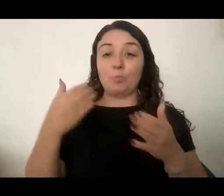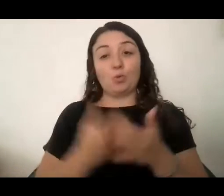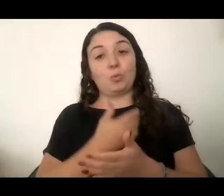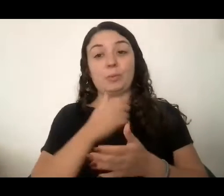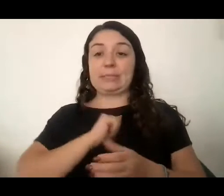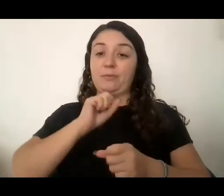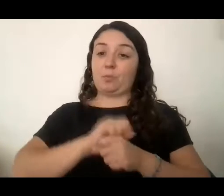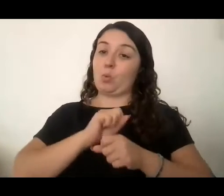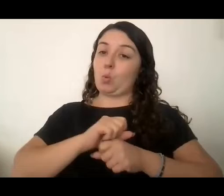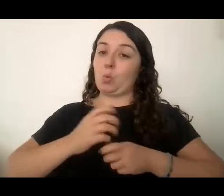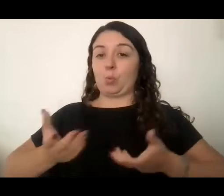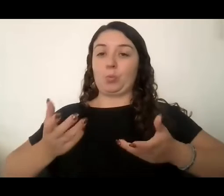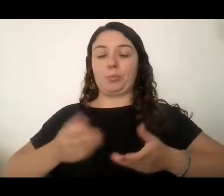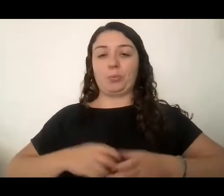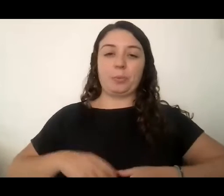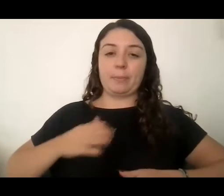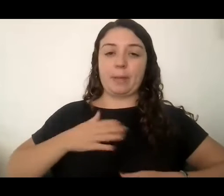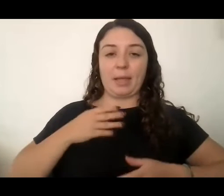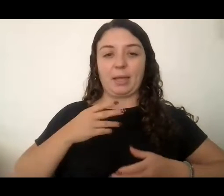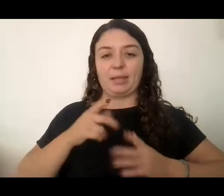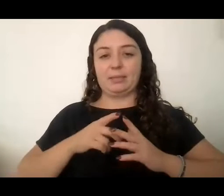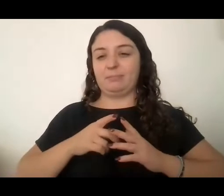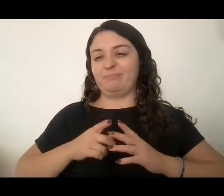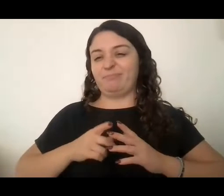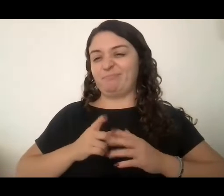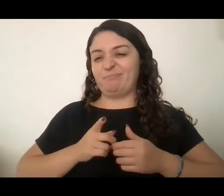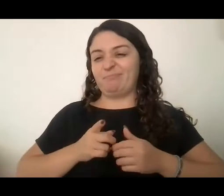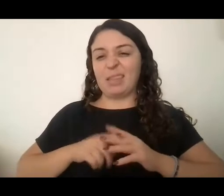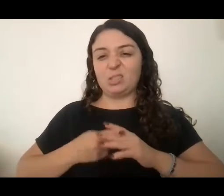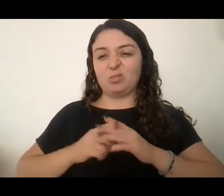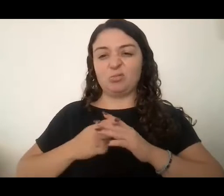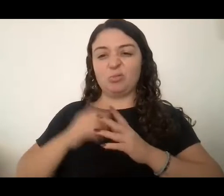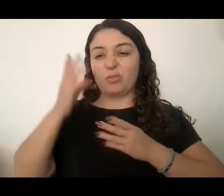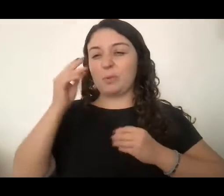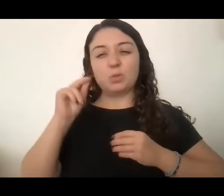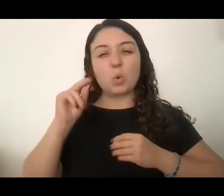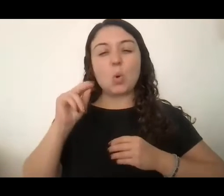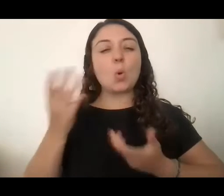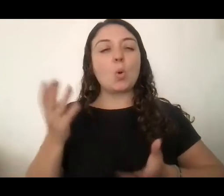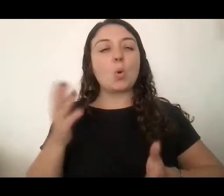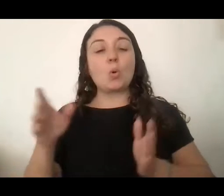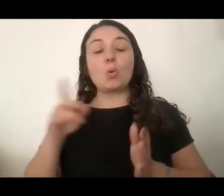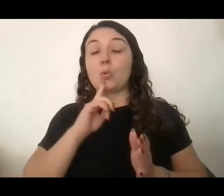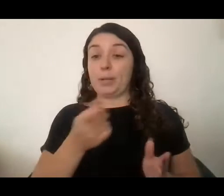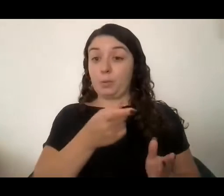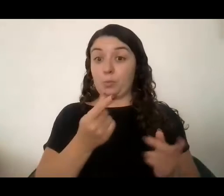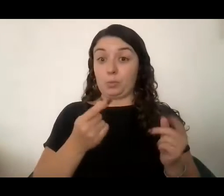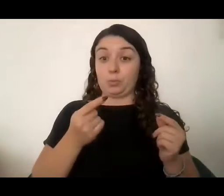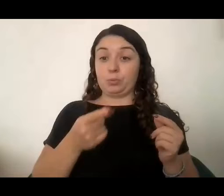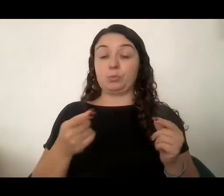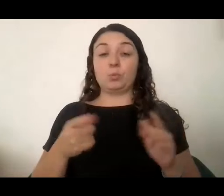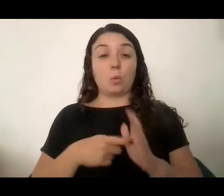and here's some initial information. Instead, you would you've got a couple ways you could do this